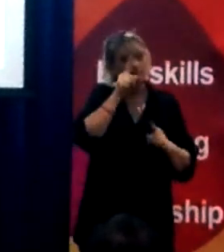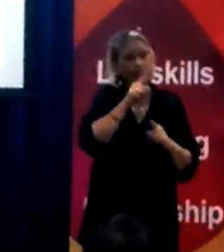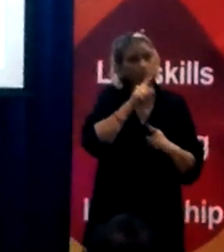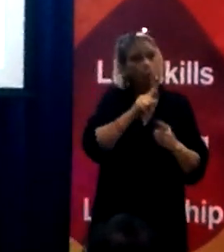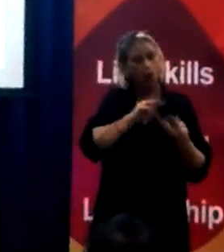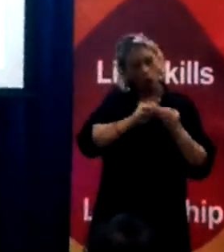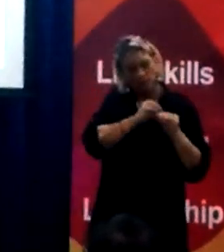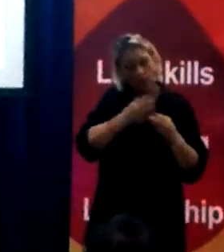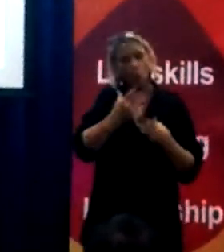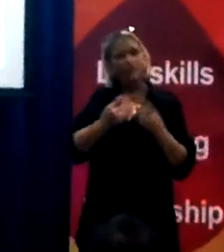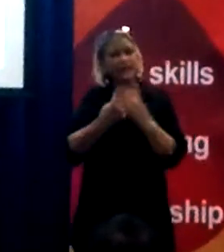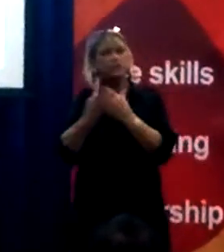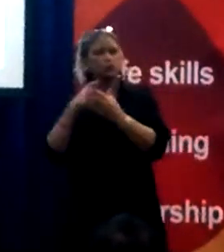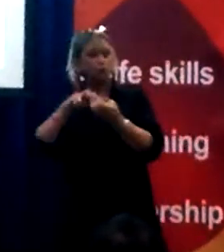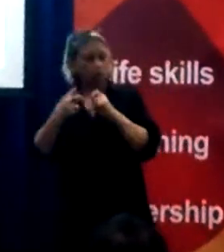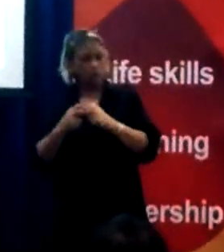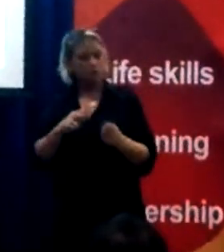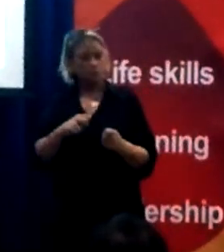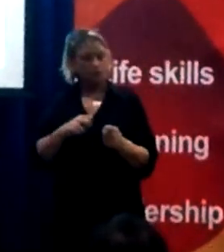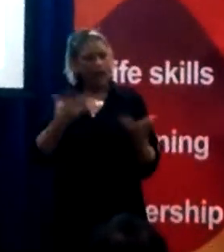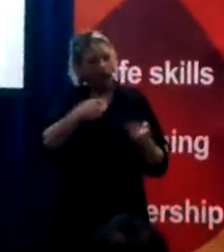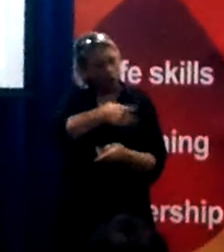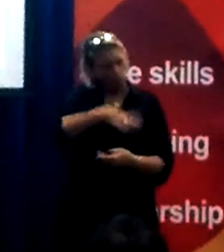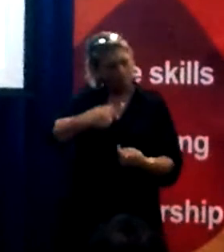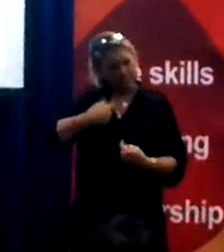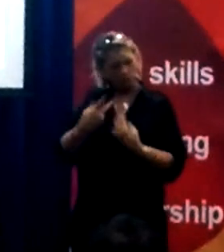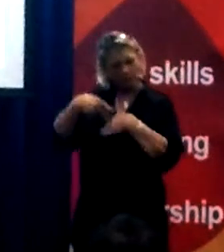issues that they faced and about how they wanted us to speak on their behalf.